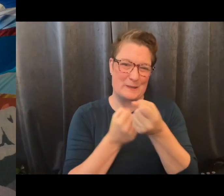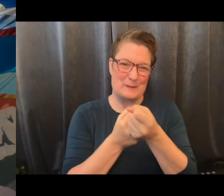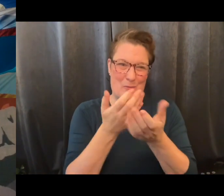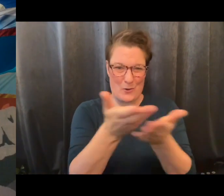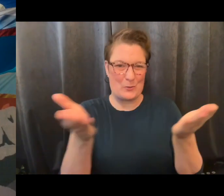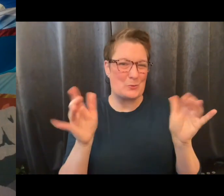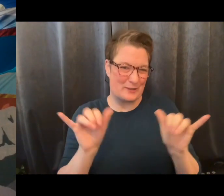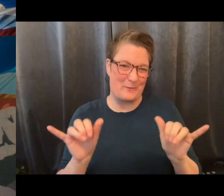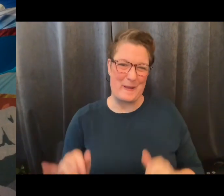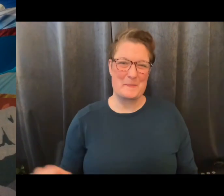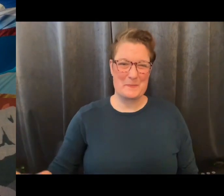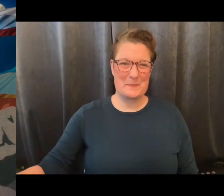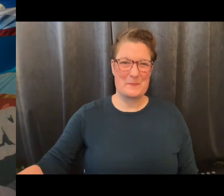Rebekah: Amen. Thank you everyone.